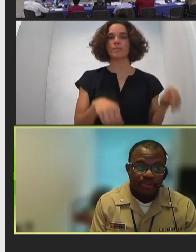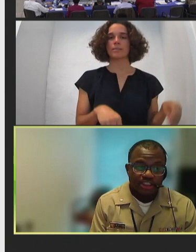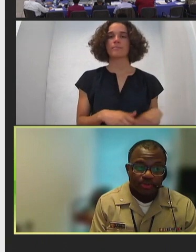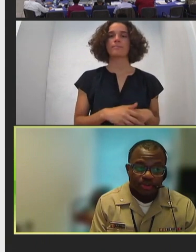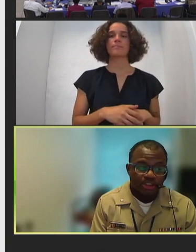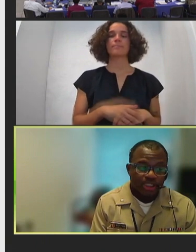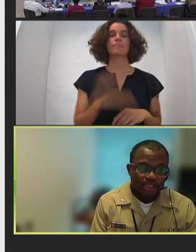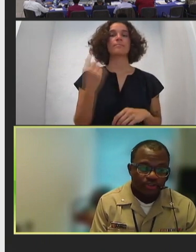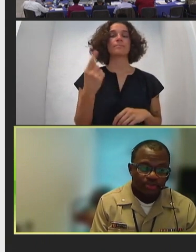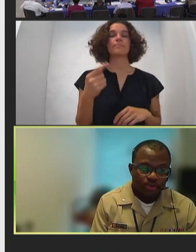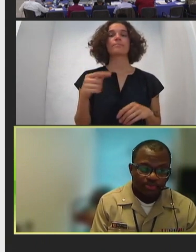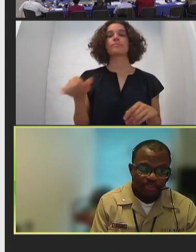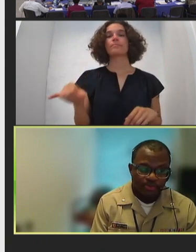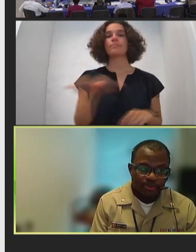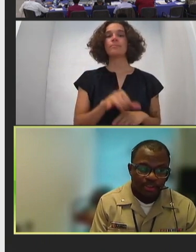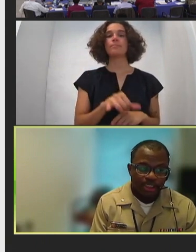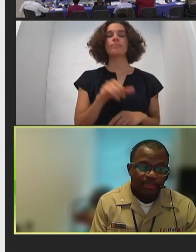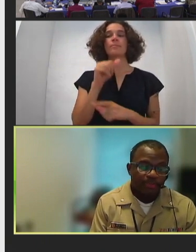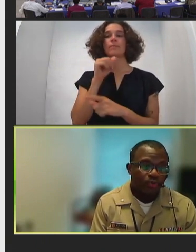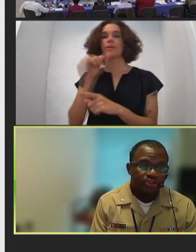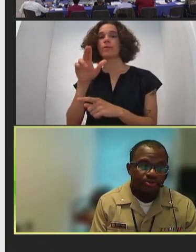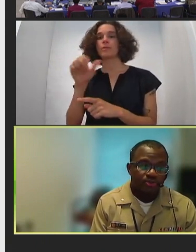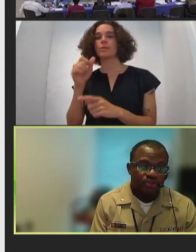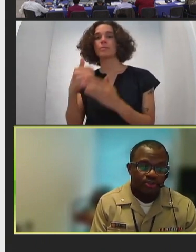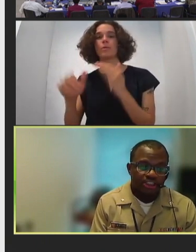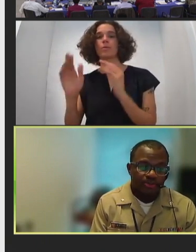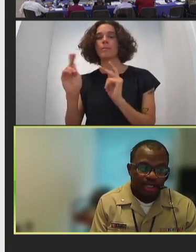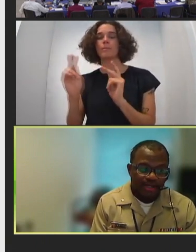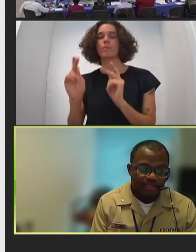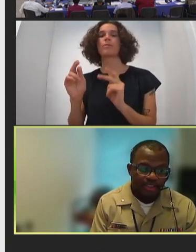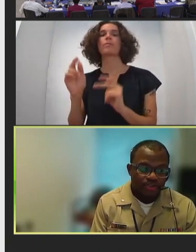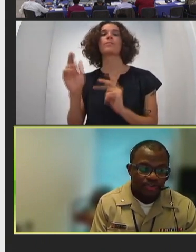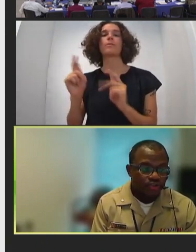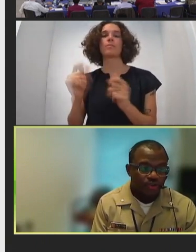similar to non-U.S.-born people, people with certain demographic, social,